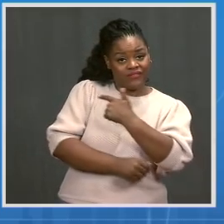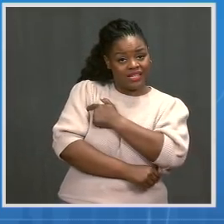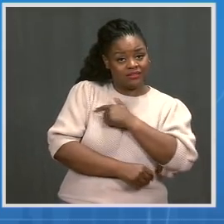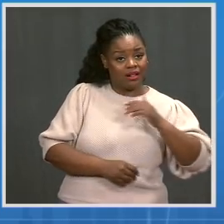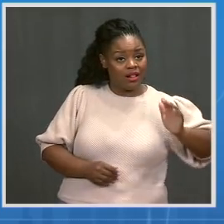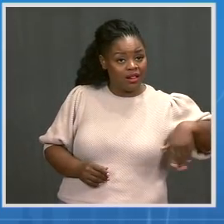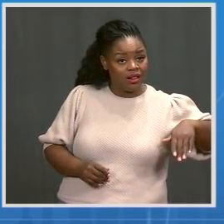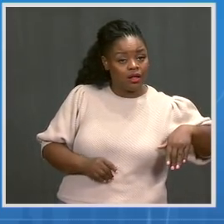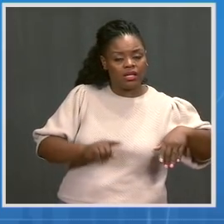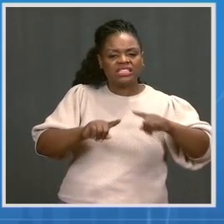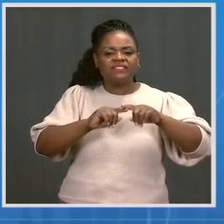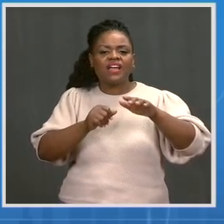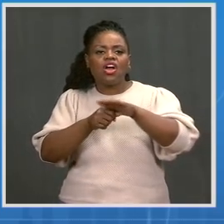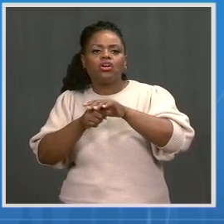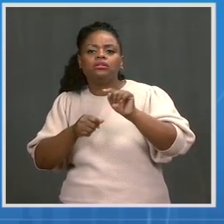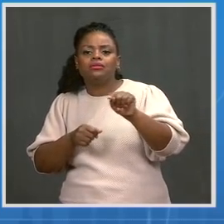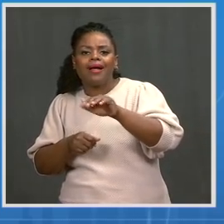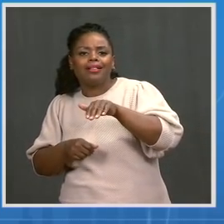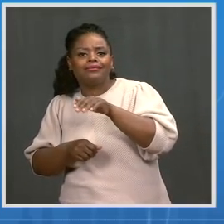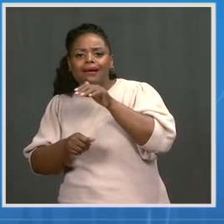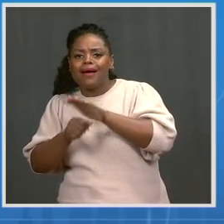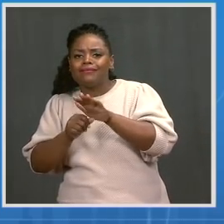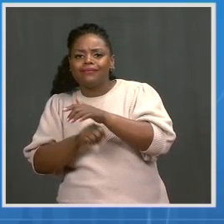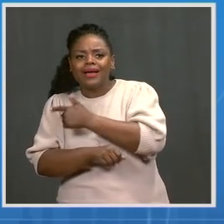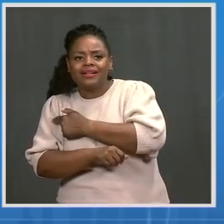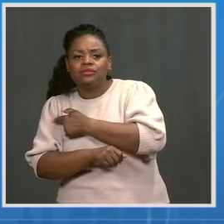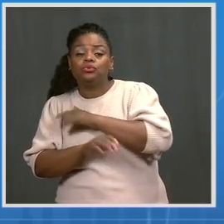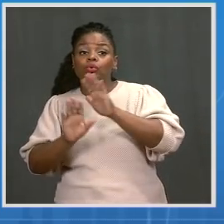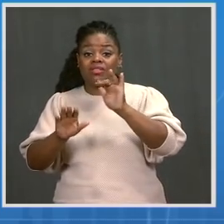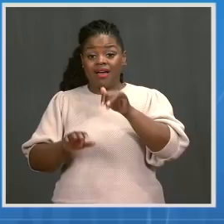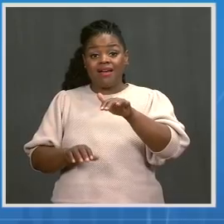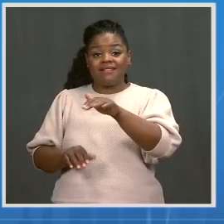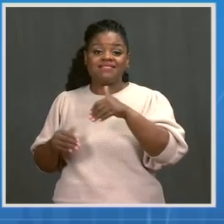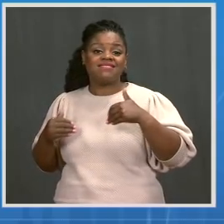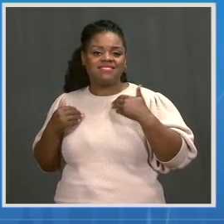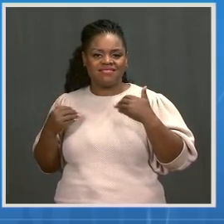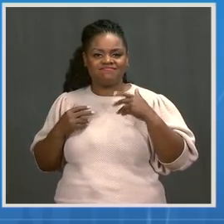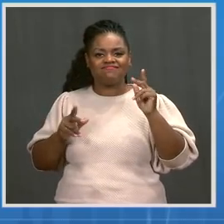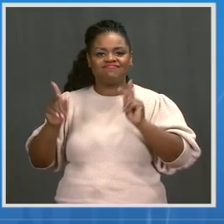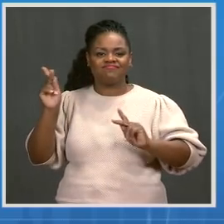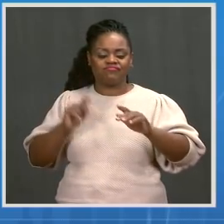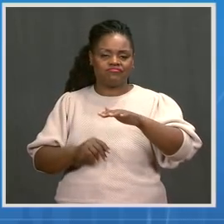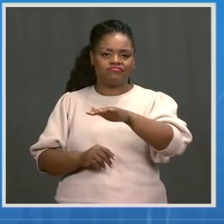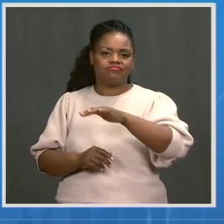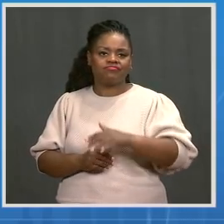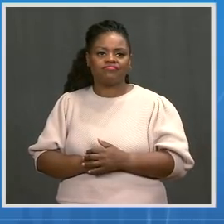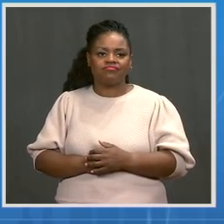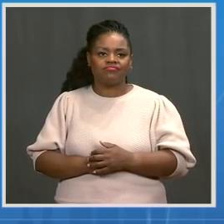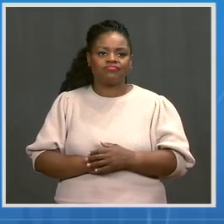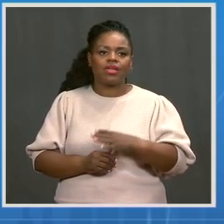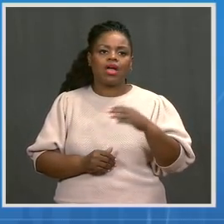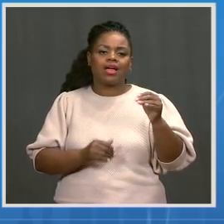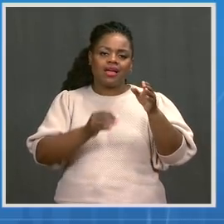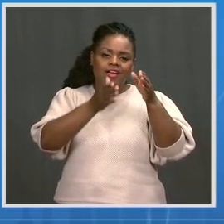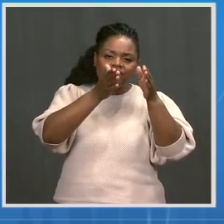particularly among the young and, as Jeff said, particularly among individuals 18 to 26 --